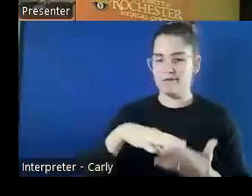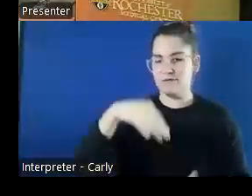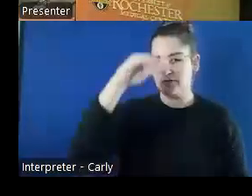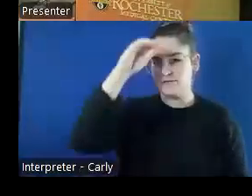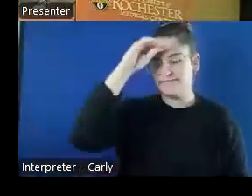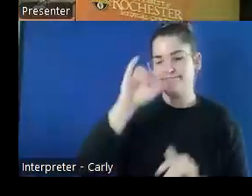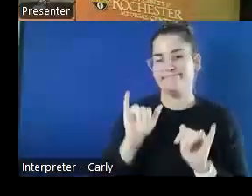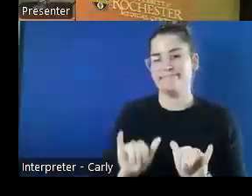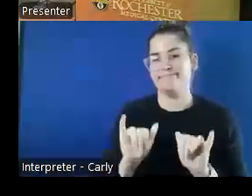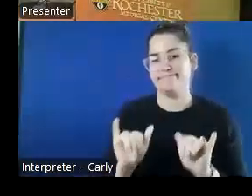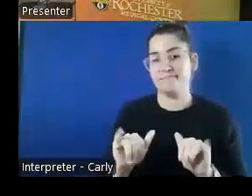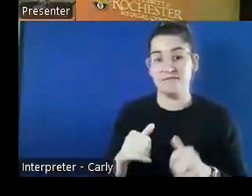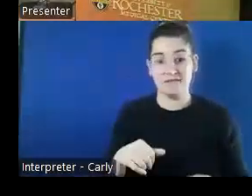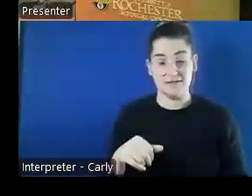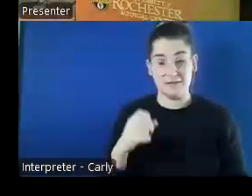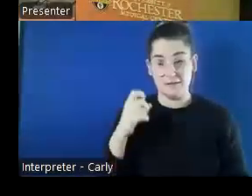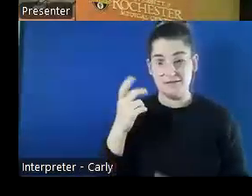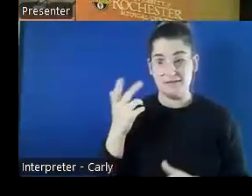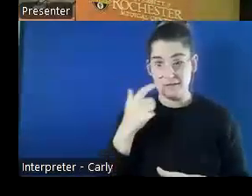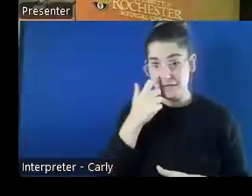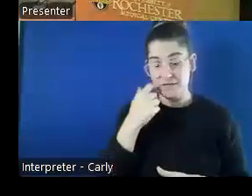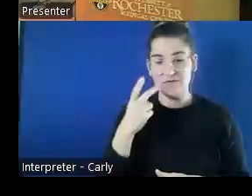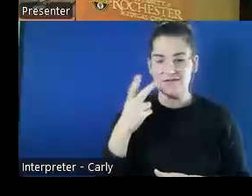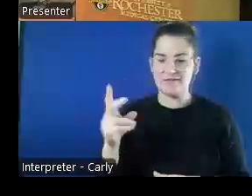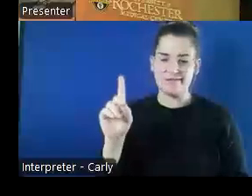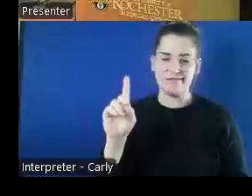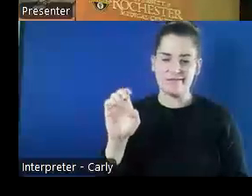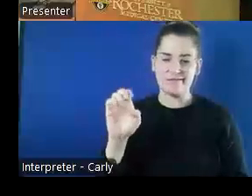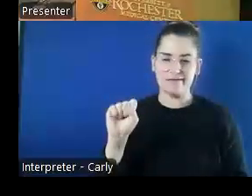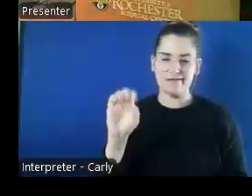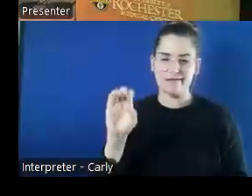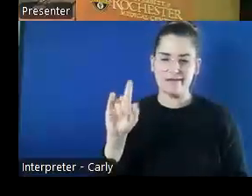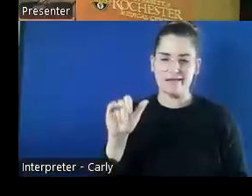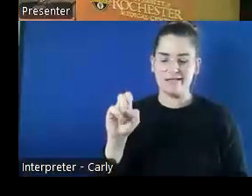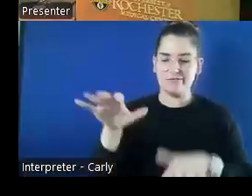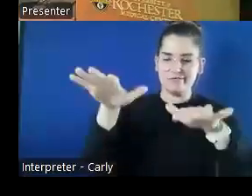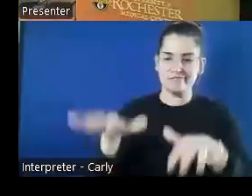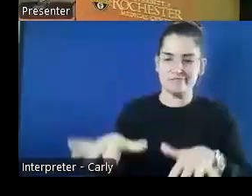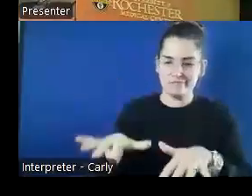you can watch like all of the like deescalation modules that you want but like in the moment um